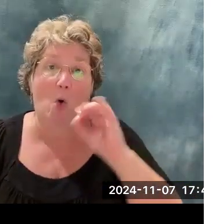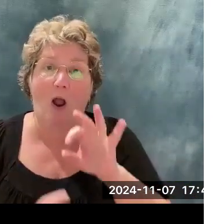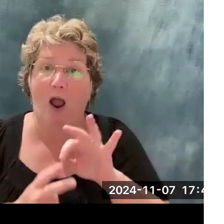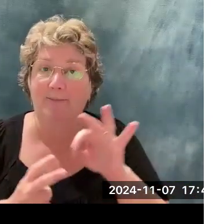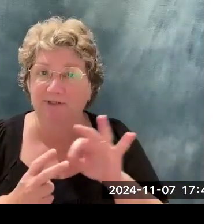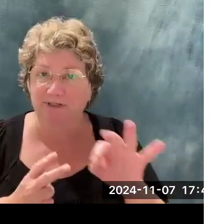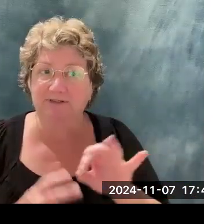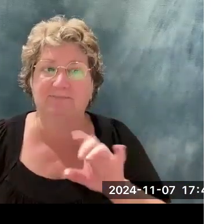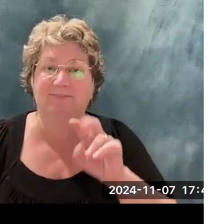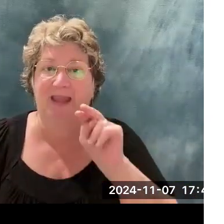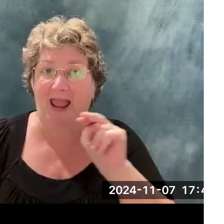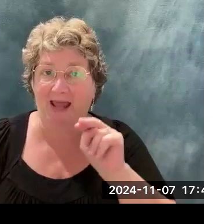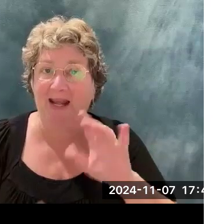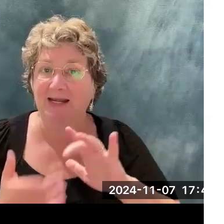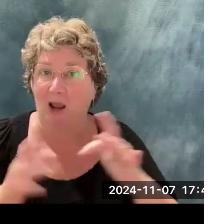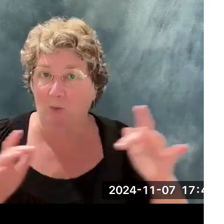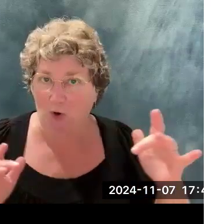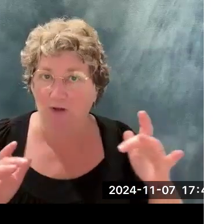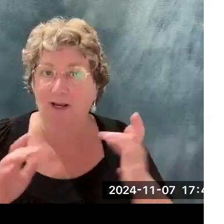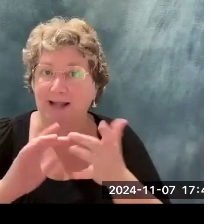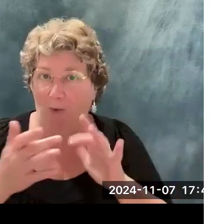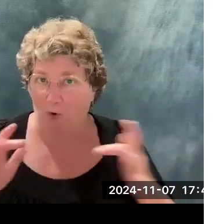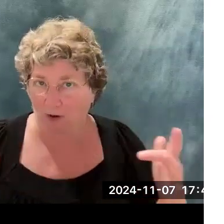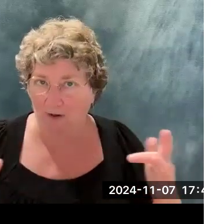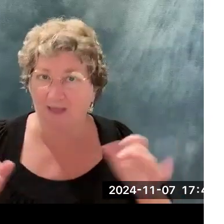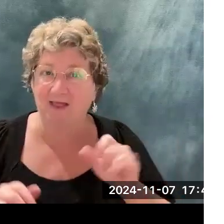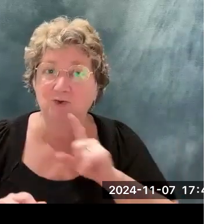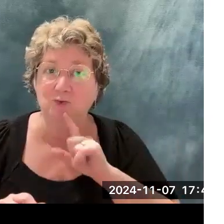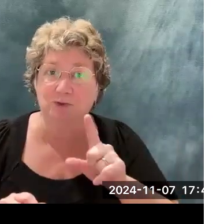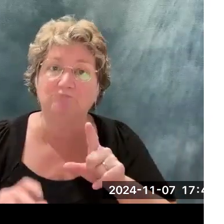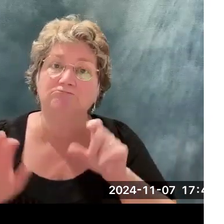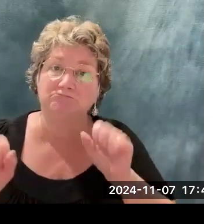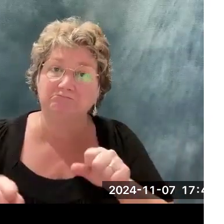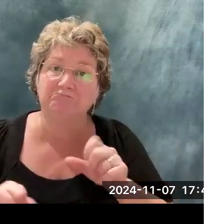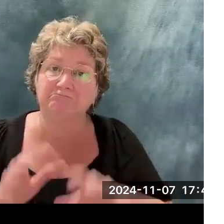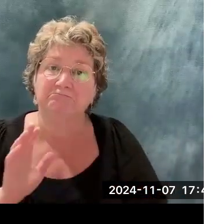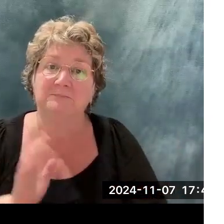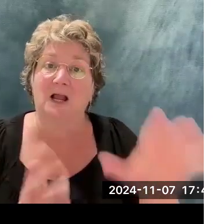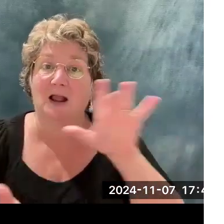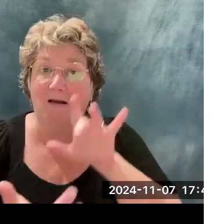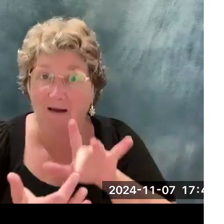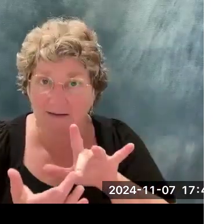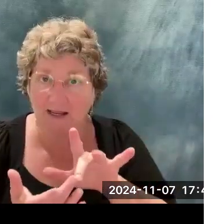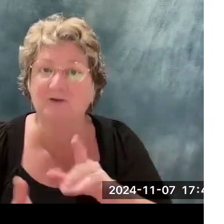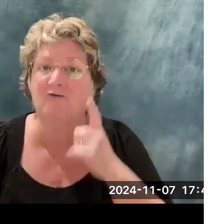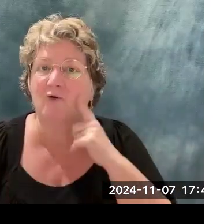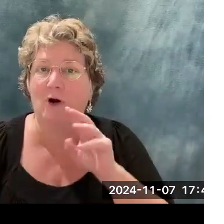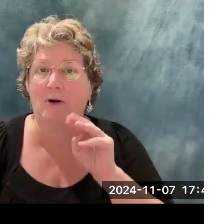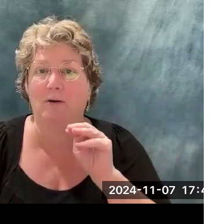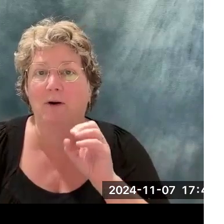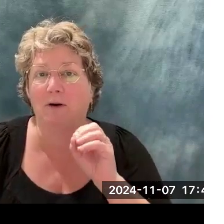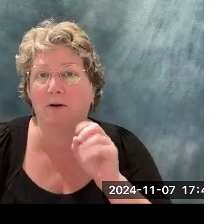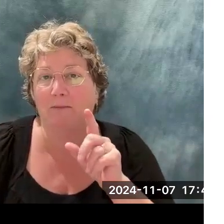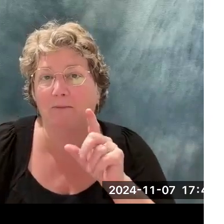in crisis to access support and to access our mobile crisis teams. And this was created pre-98, but we continue